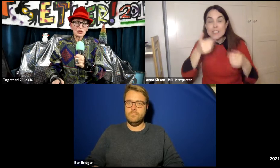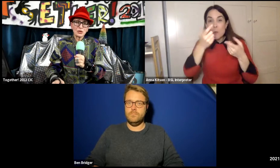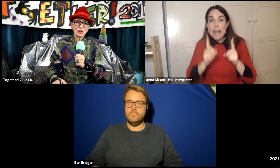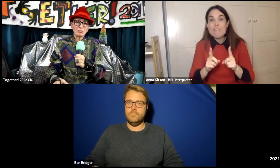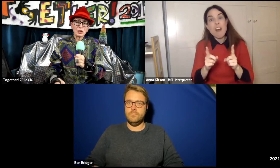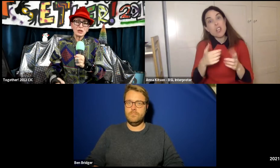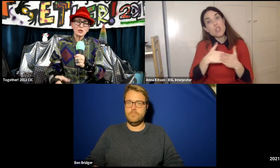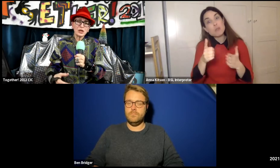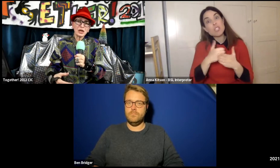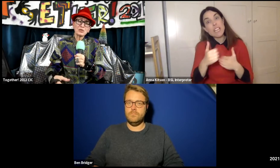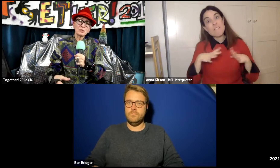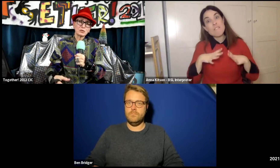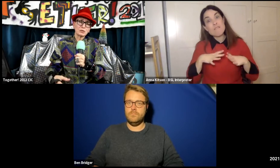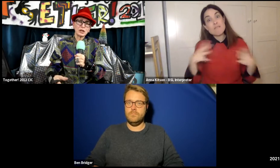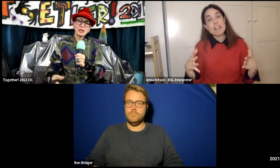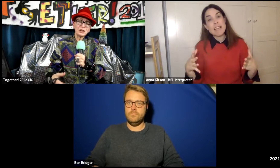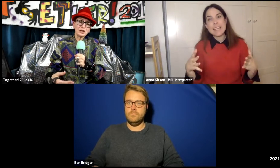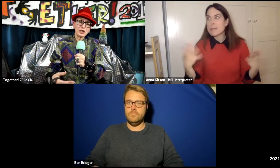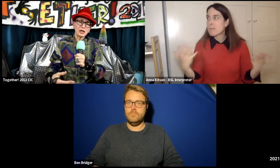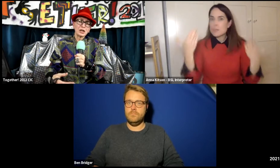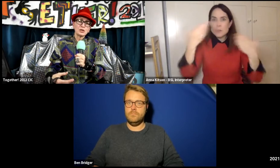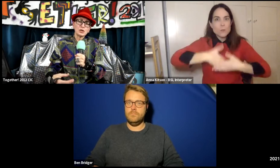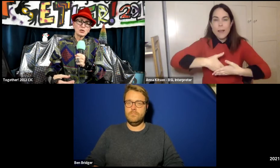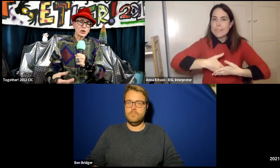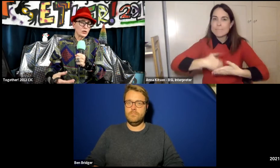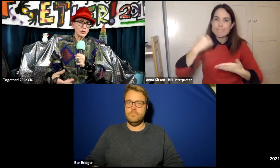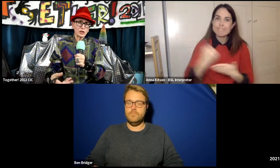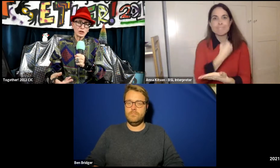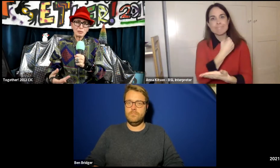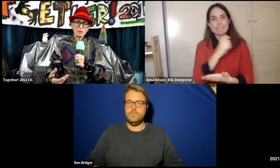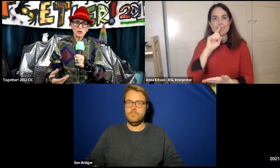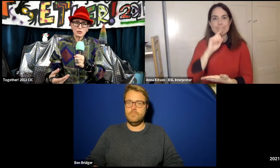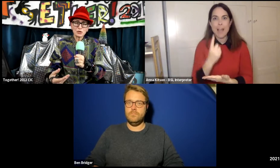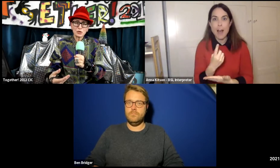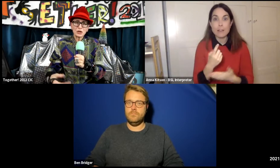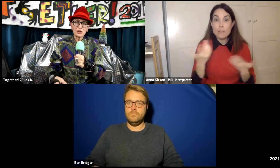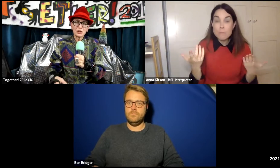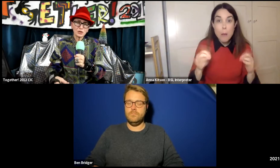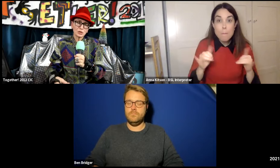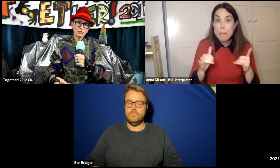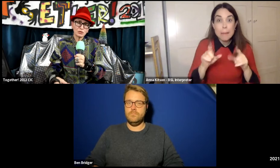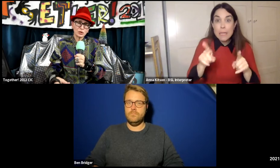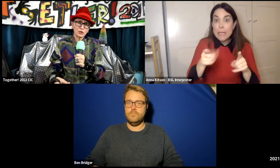tonight, but if you haven't eaten yet, grab yourself a drink get some food,